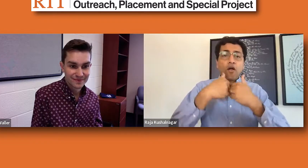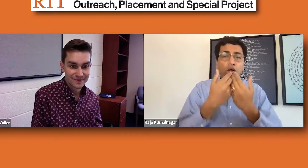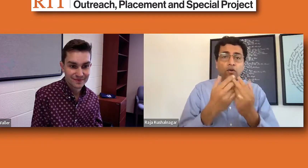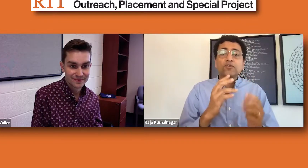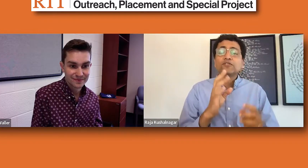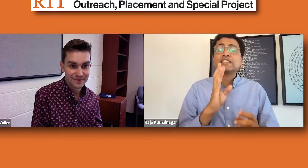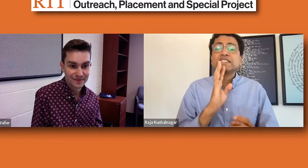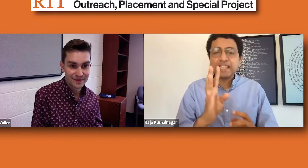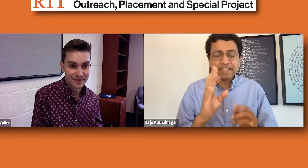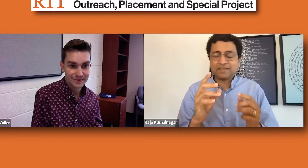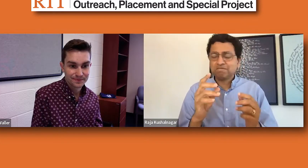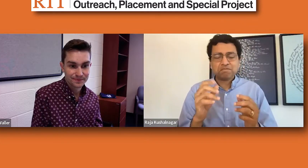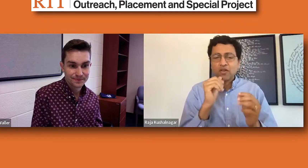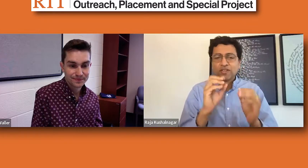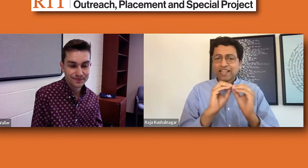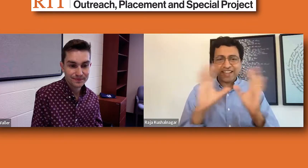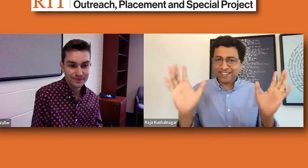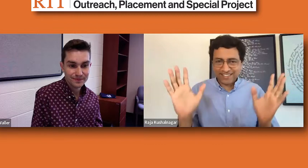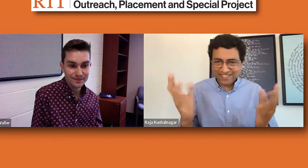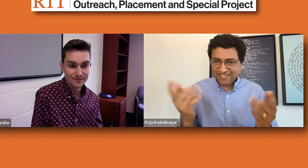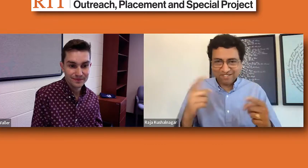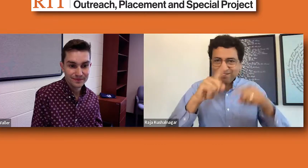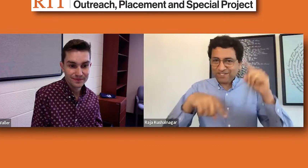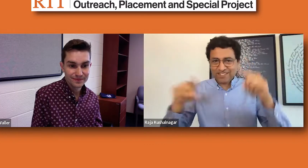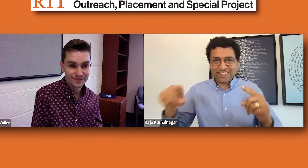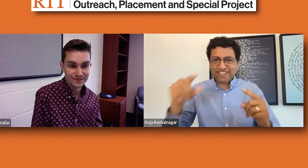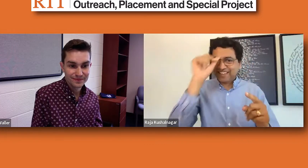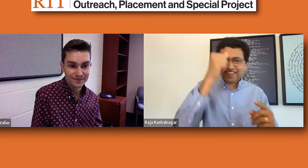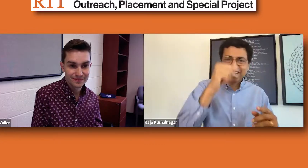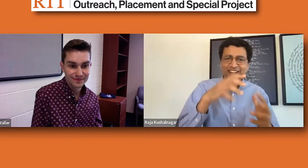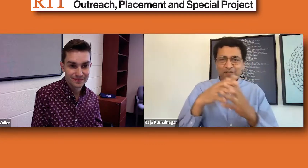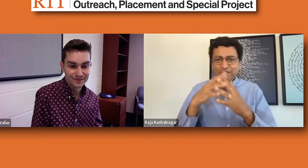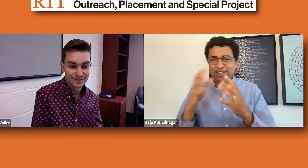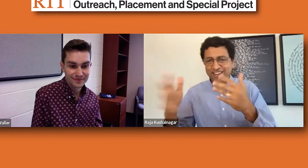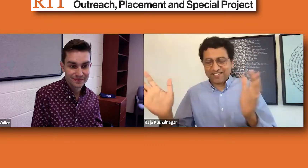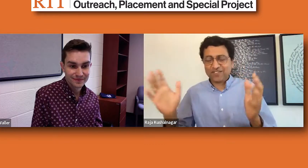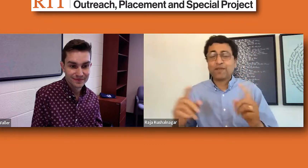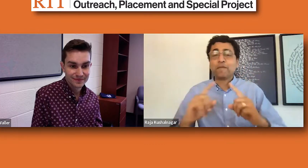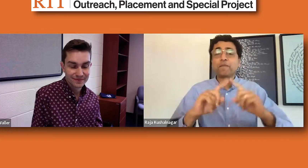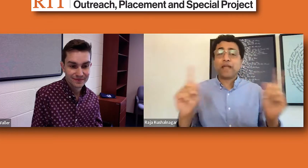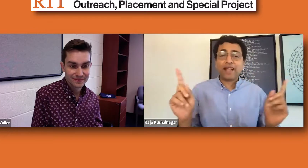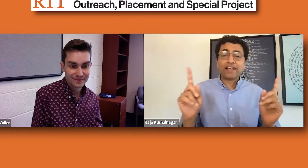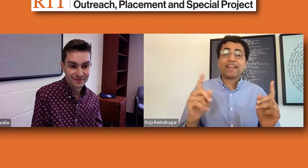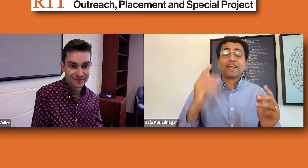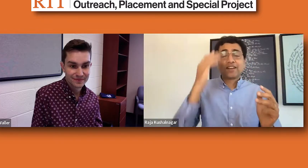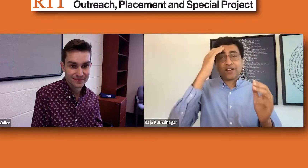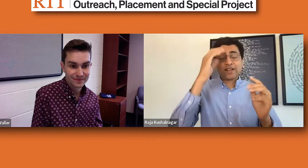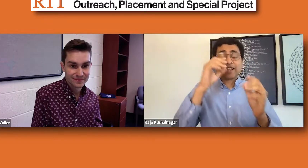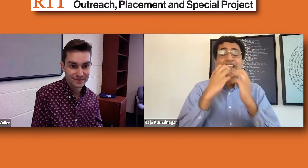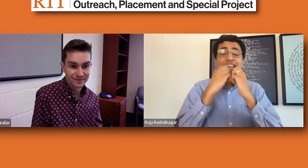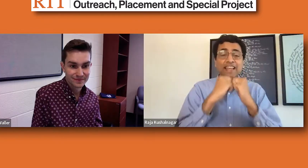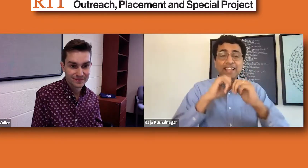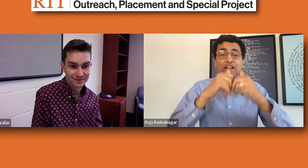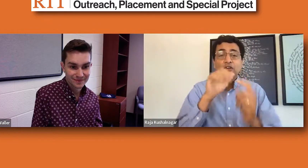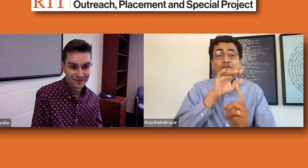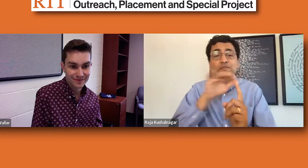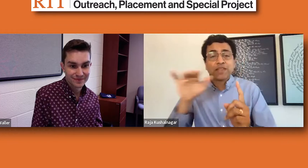Crucial and Agha couldn't speak at clearly myself, right? However,